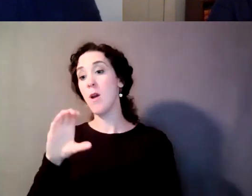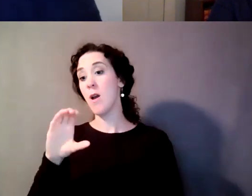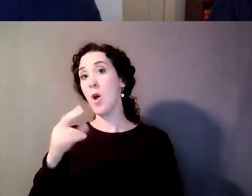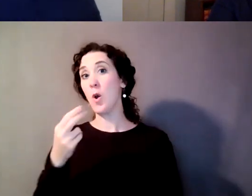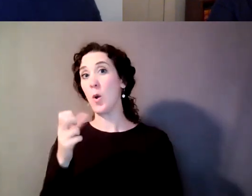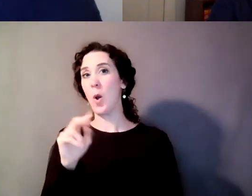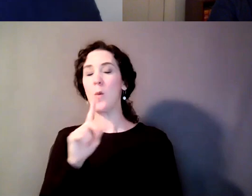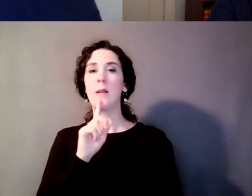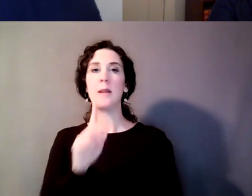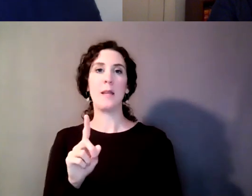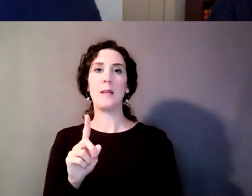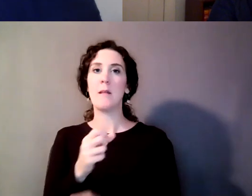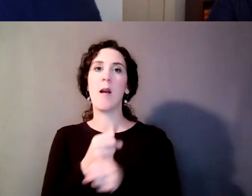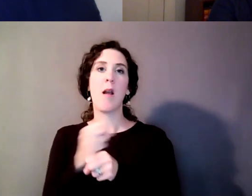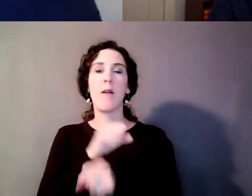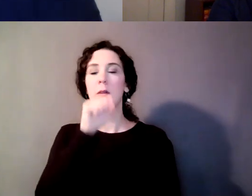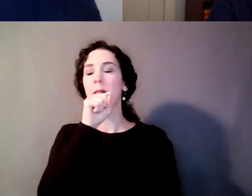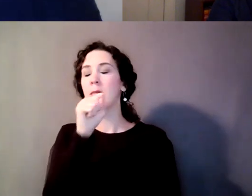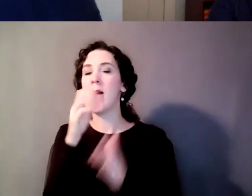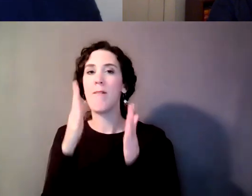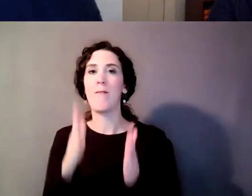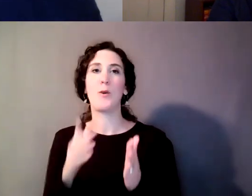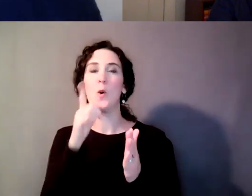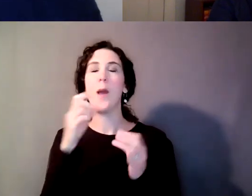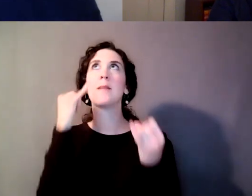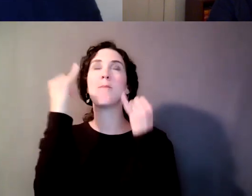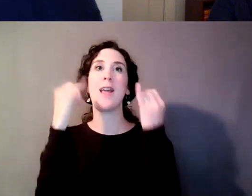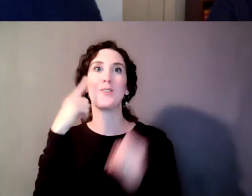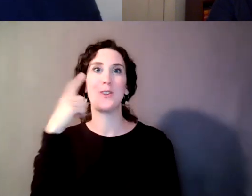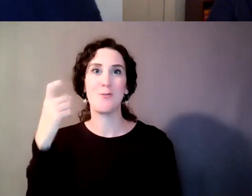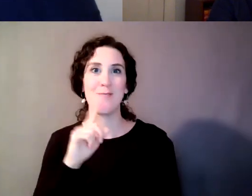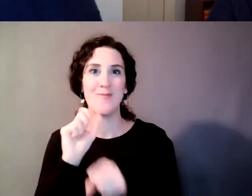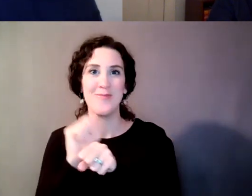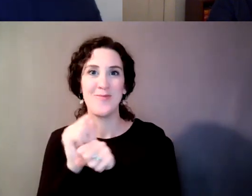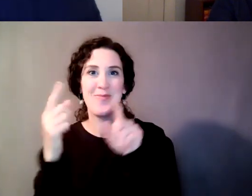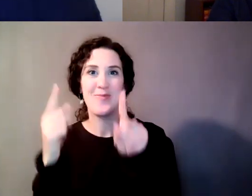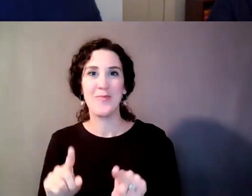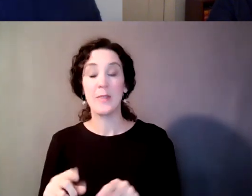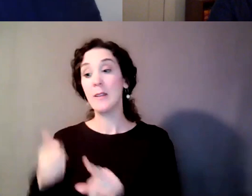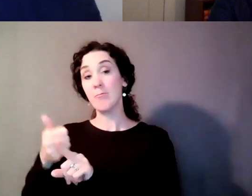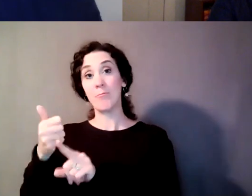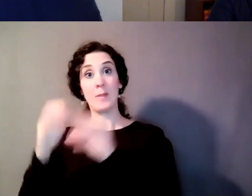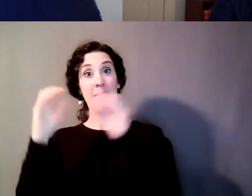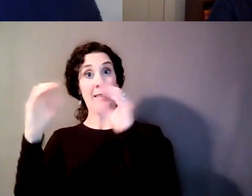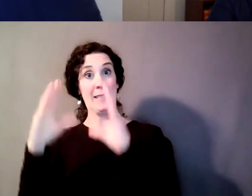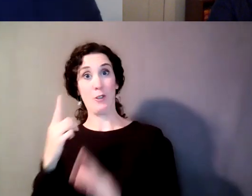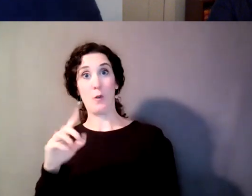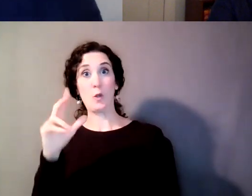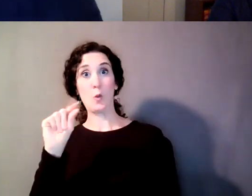a dream realized. A teacher of photography and film at the high school level for 20 years, he grew up in a time when coffee went from